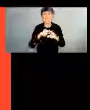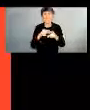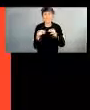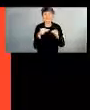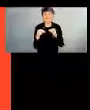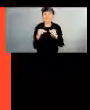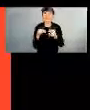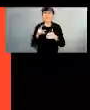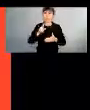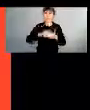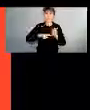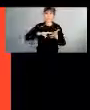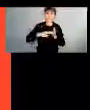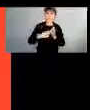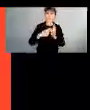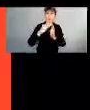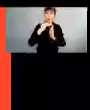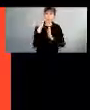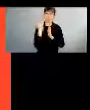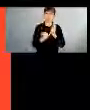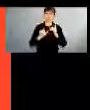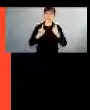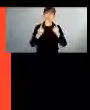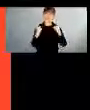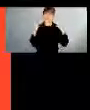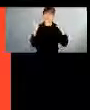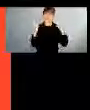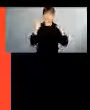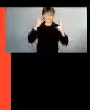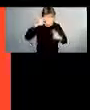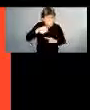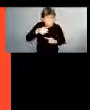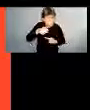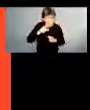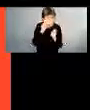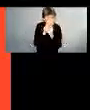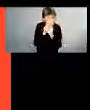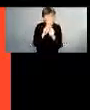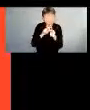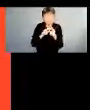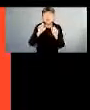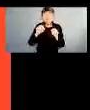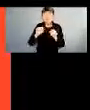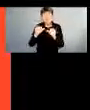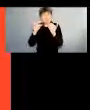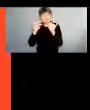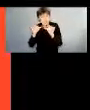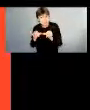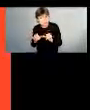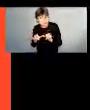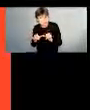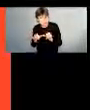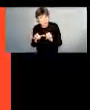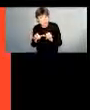for you in this project and why. This could include both quantitative or qualitative measures.